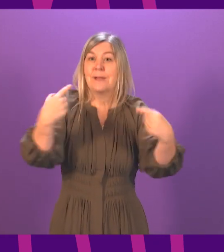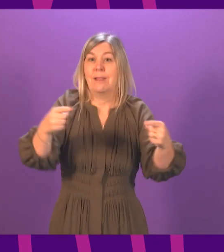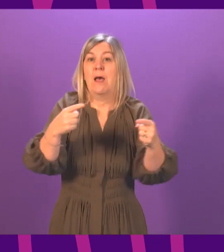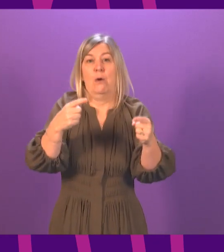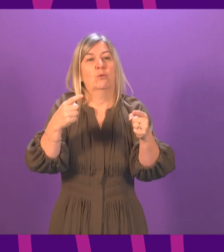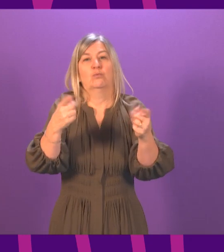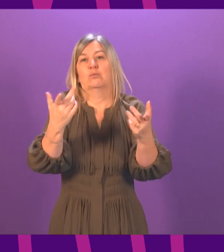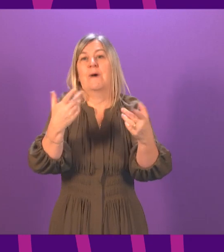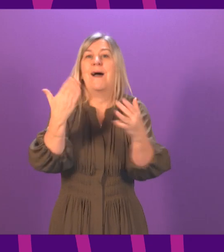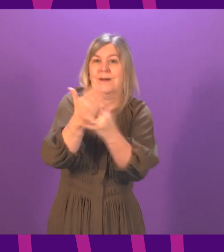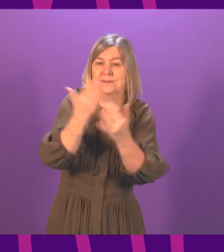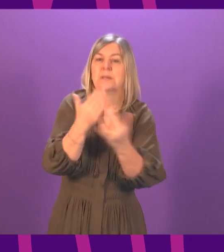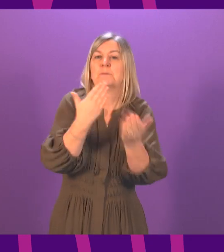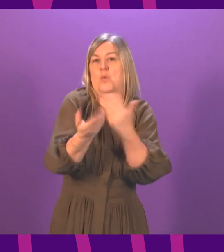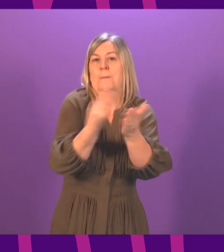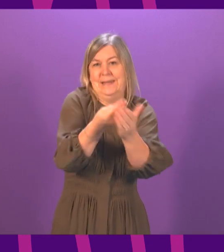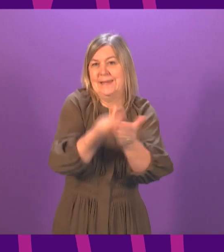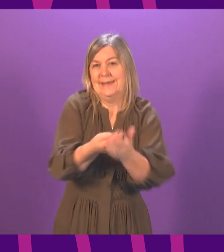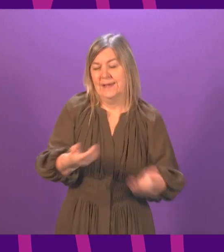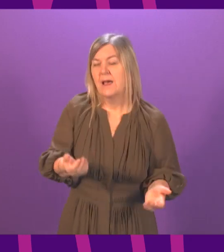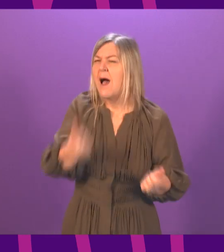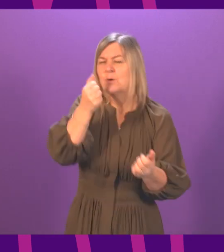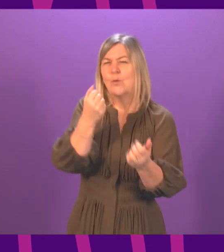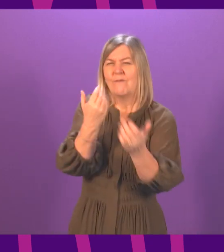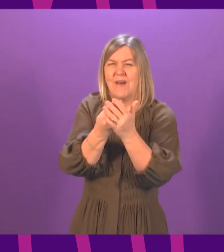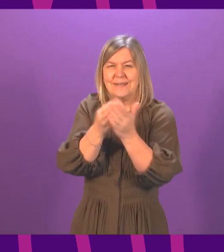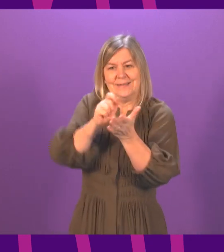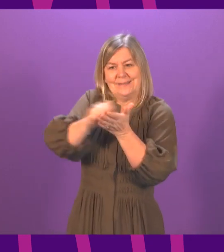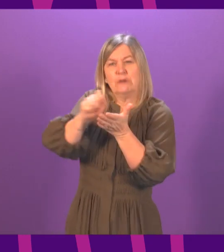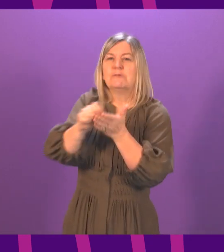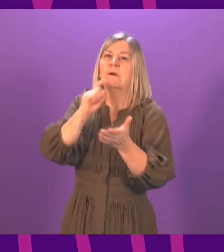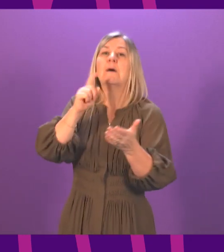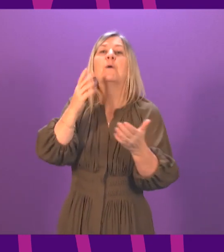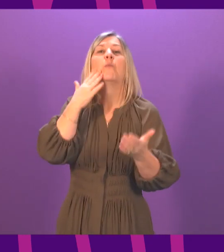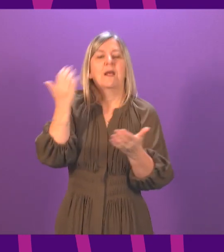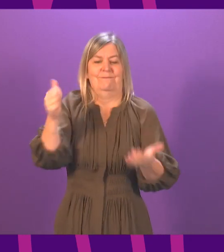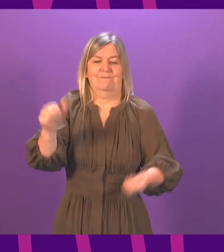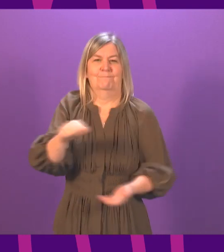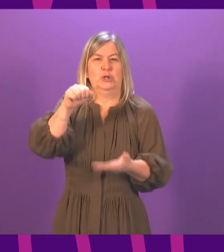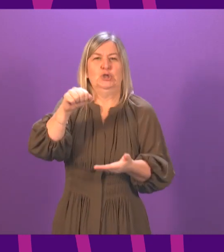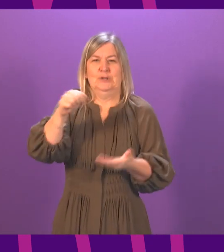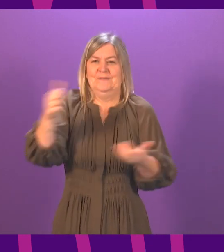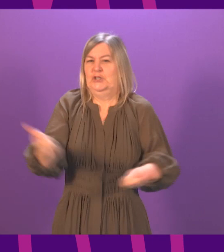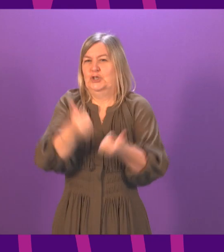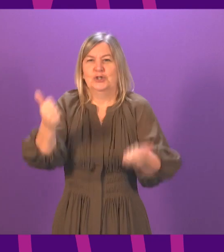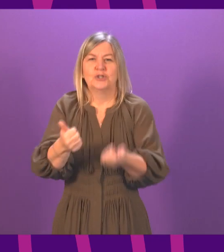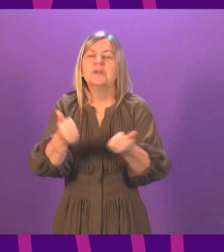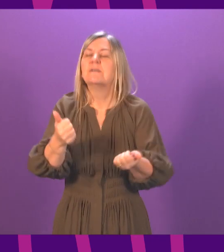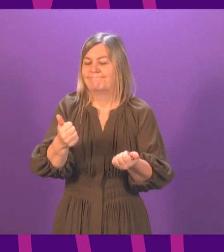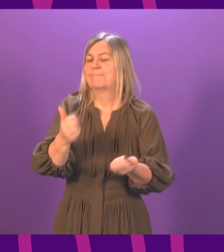I am sure that the Cabinet Secretary for Finance—when she has got today’s budget out of the way—would be happy to have further discussions about